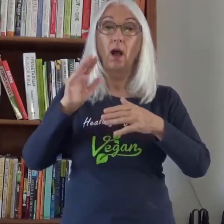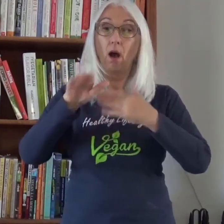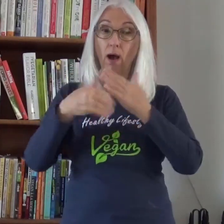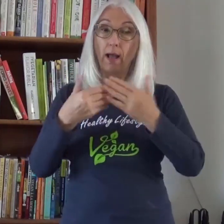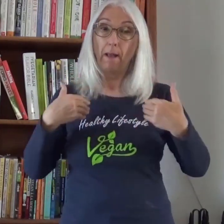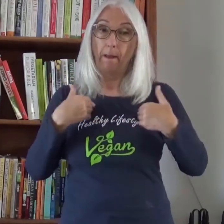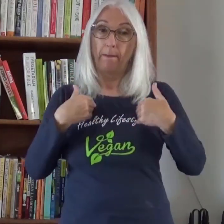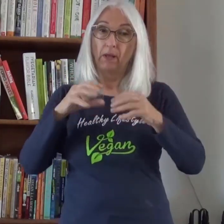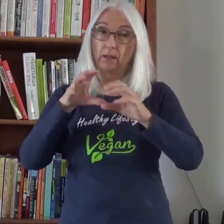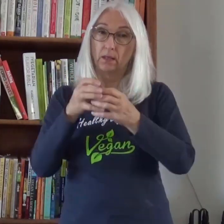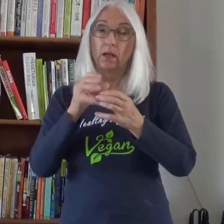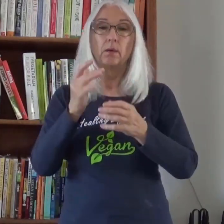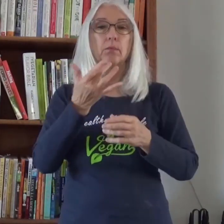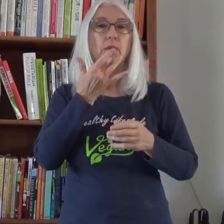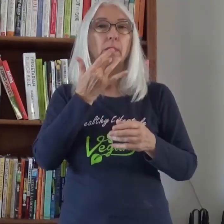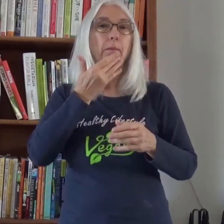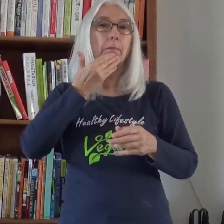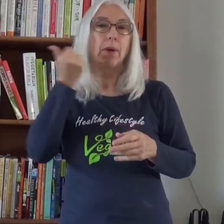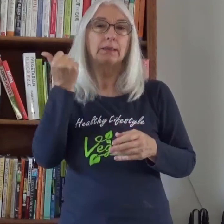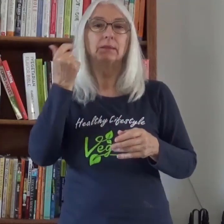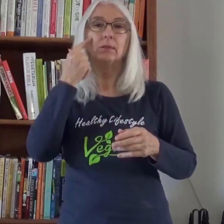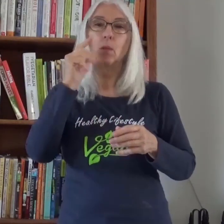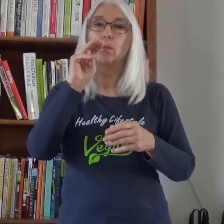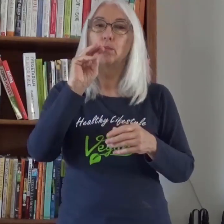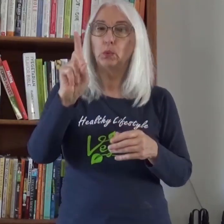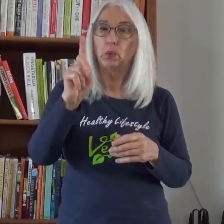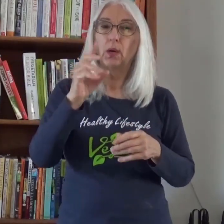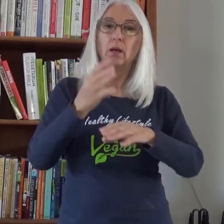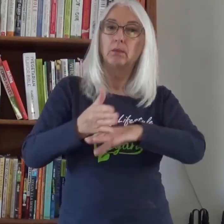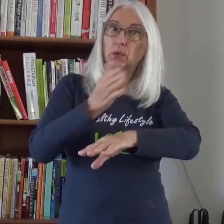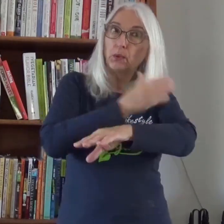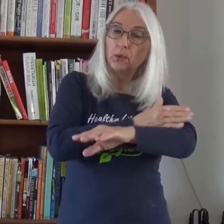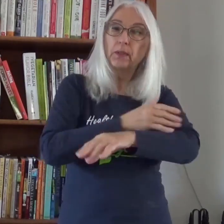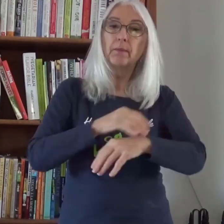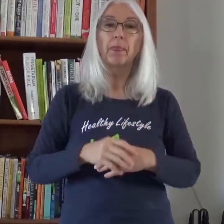all animal products are optimal for mood improvement.